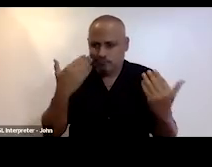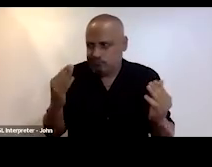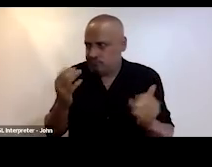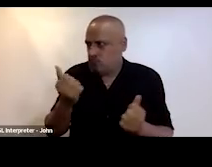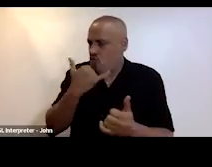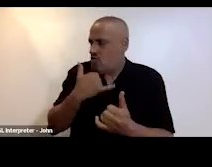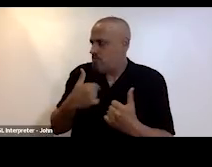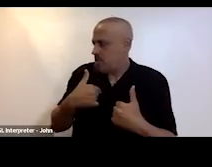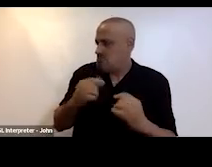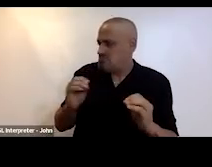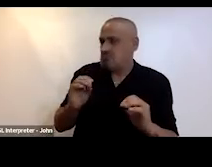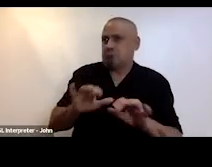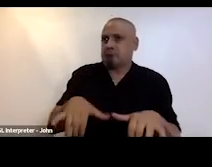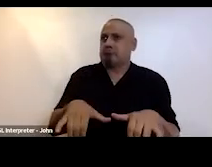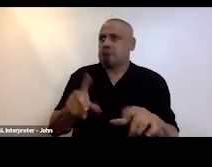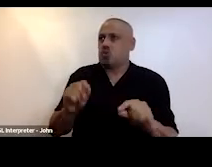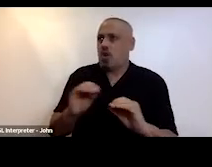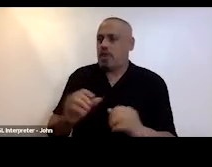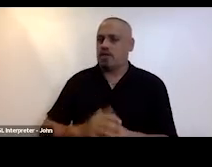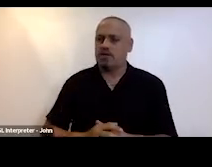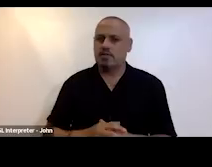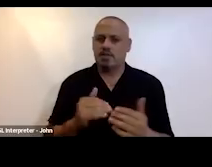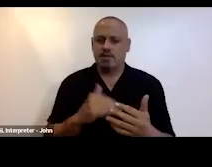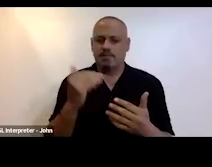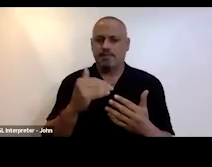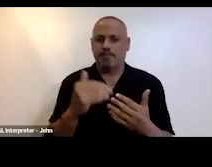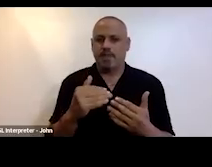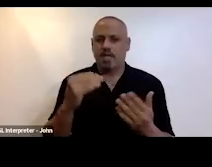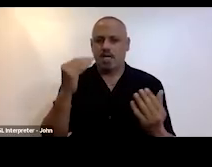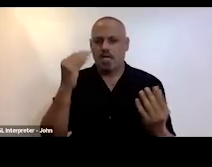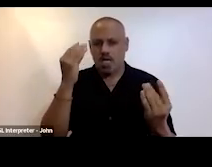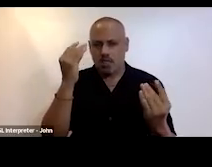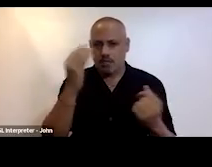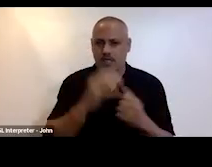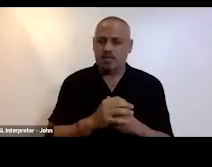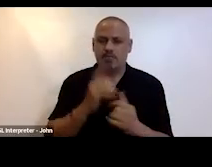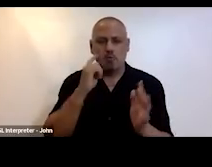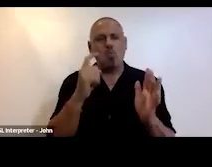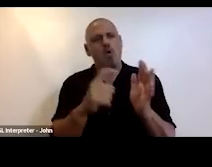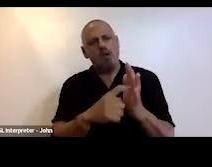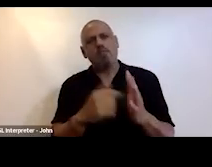so I'm not going to do anything about it. The next step is contemplation. So I recognize that I have an issue,